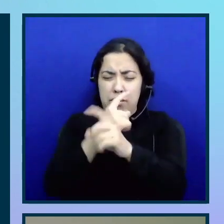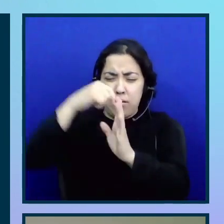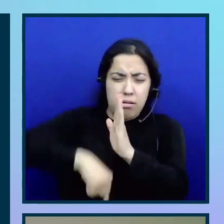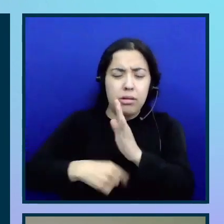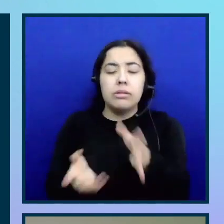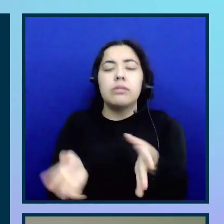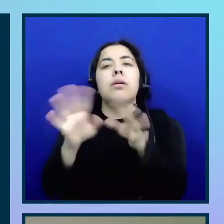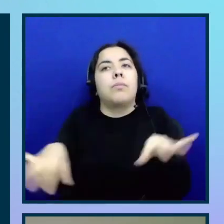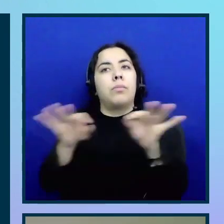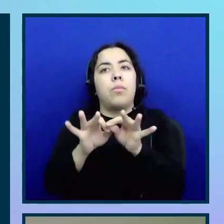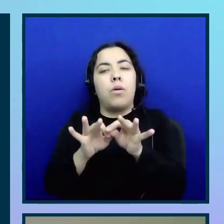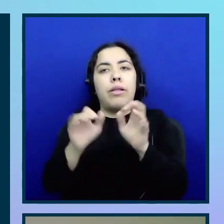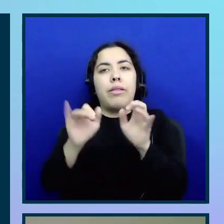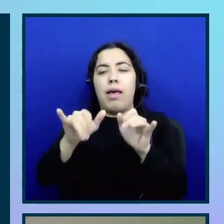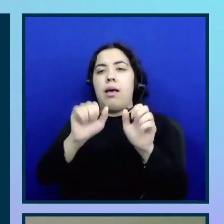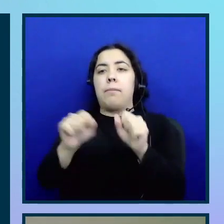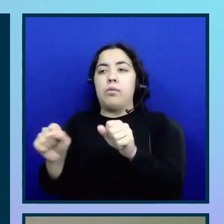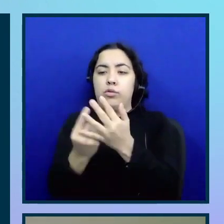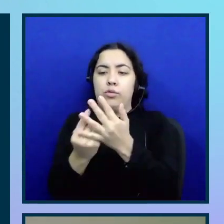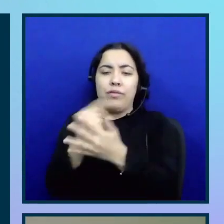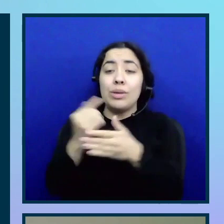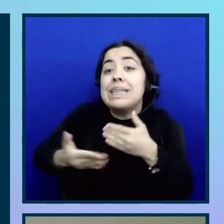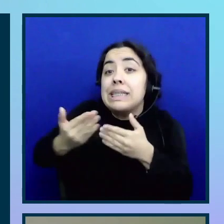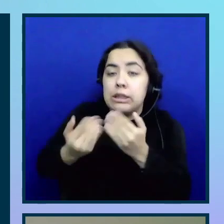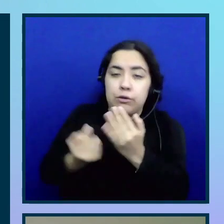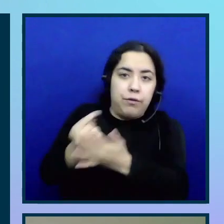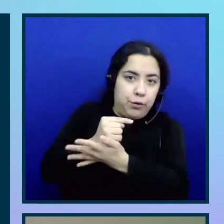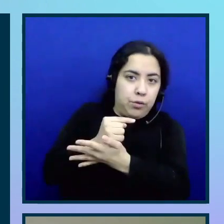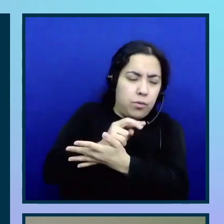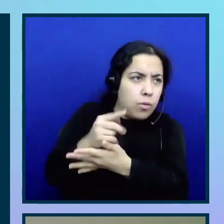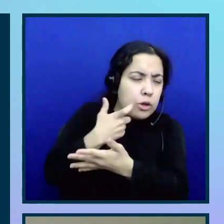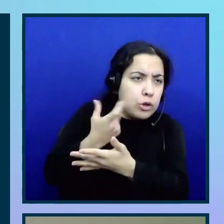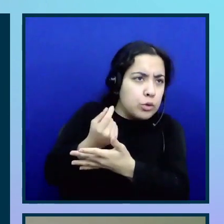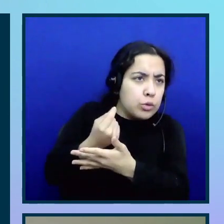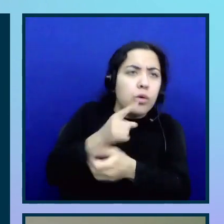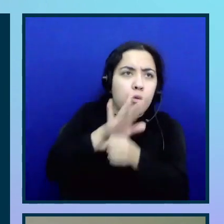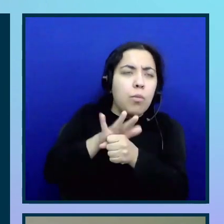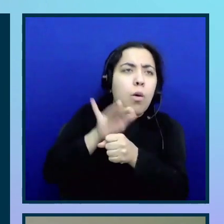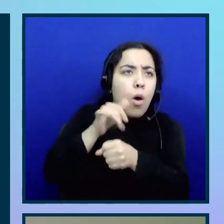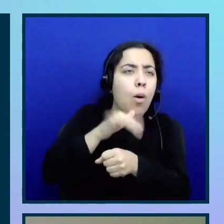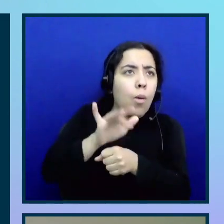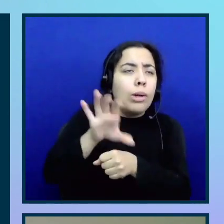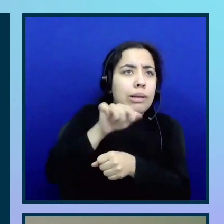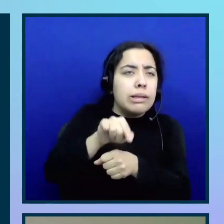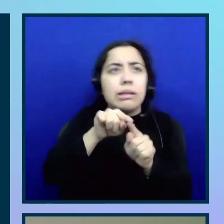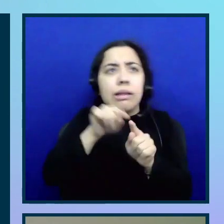The ability to review easily and have confirmation that something happened. And details matter.